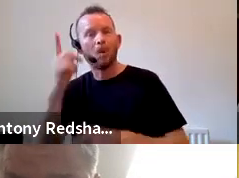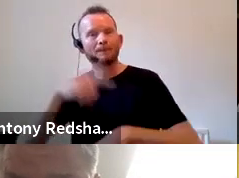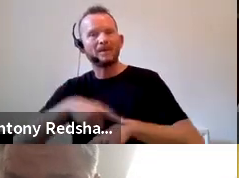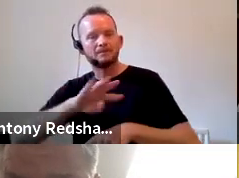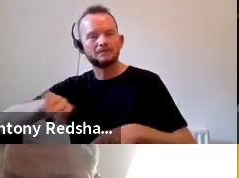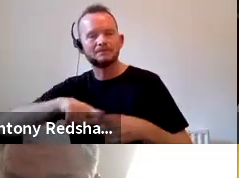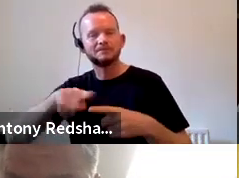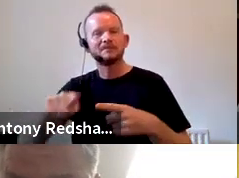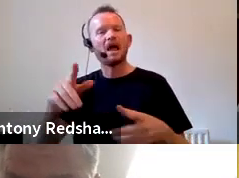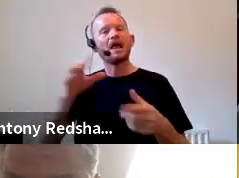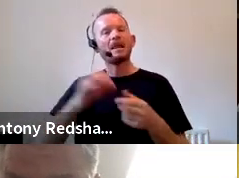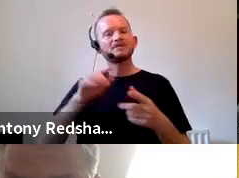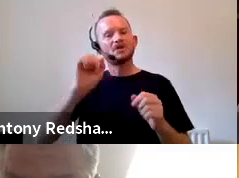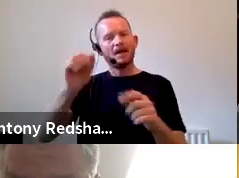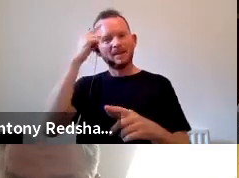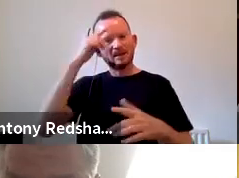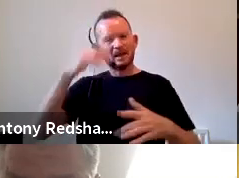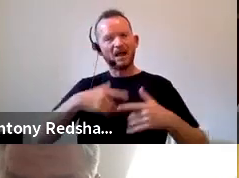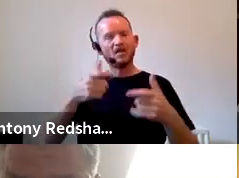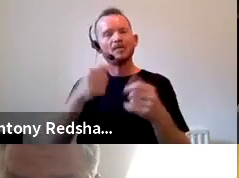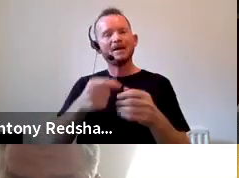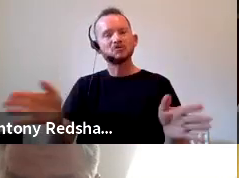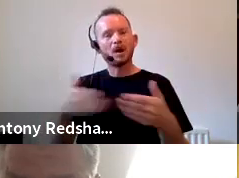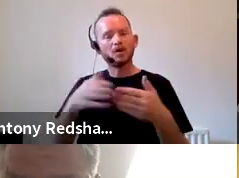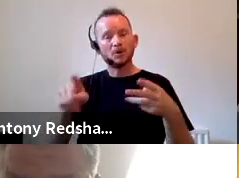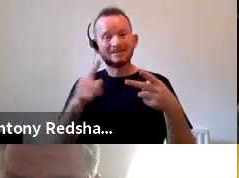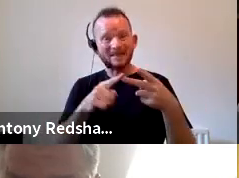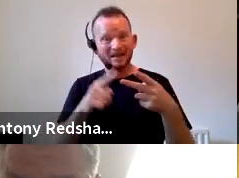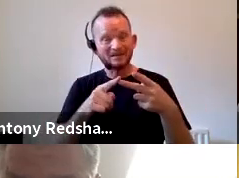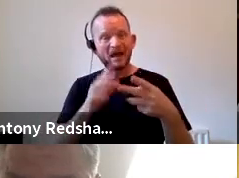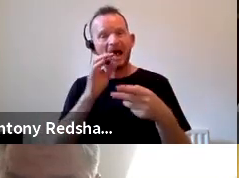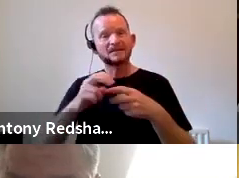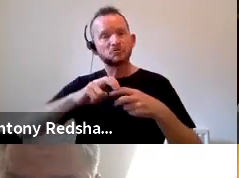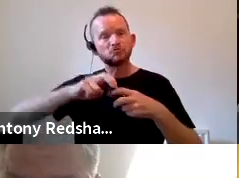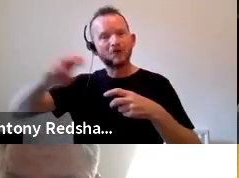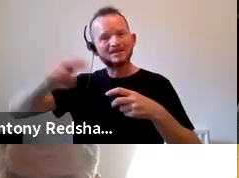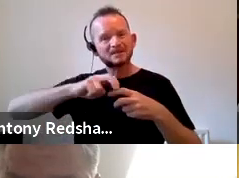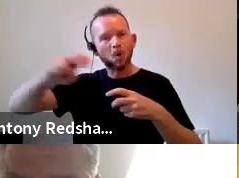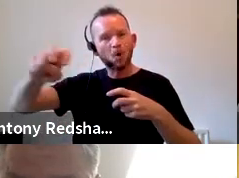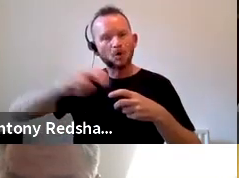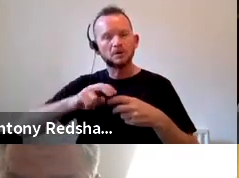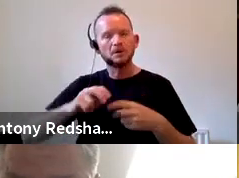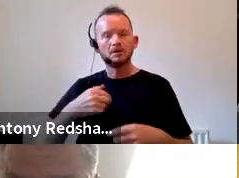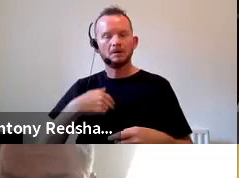Okay. I'll bring it to a close. But the second thing that was that was transport.